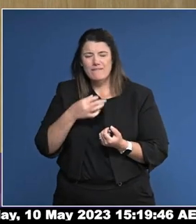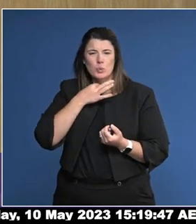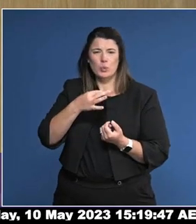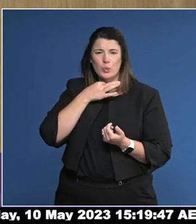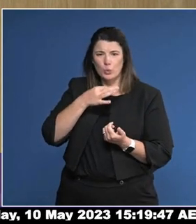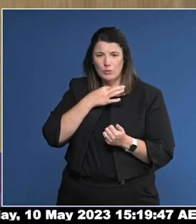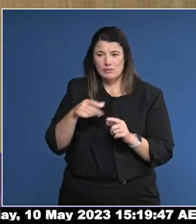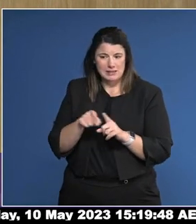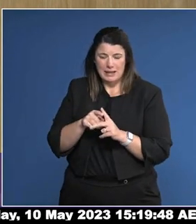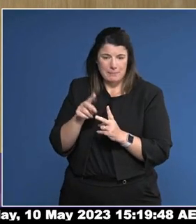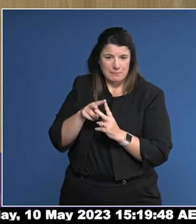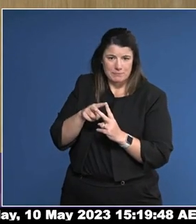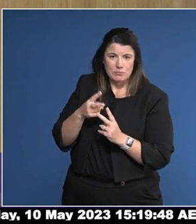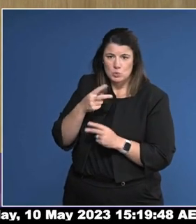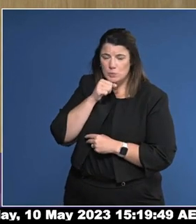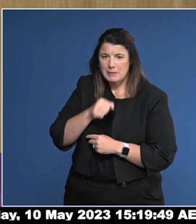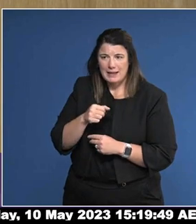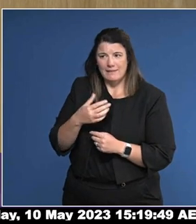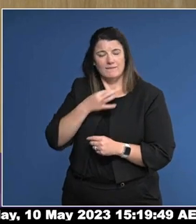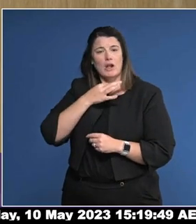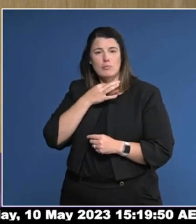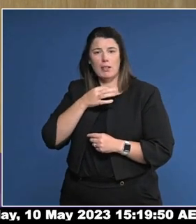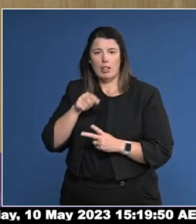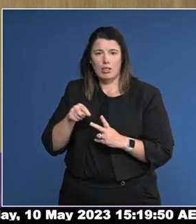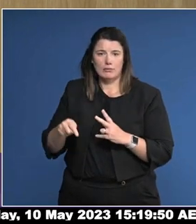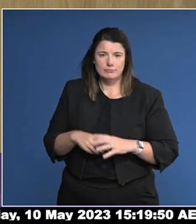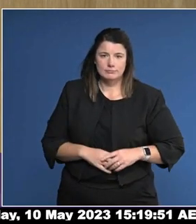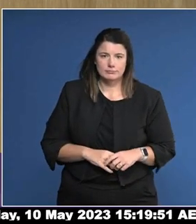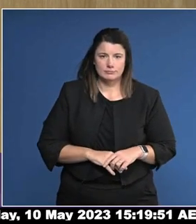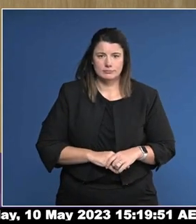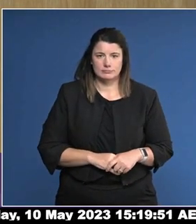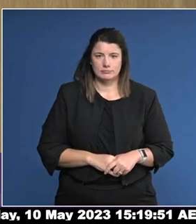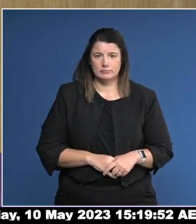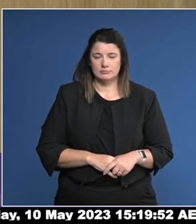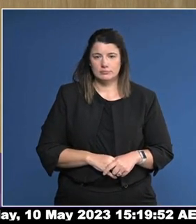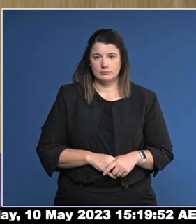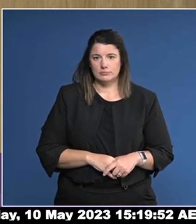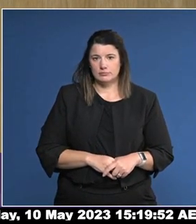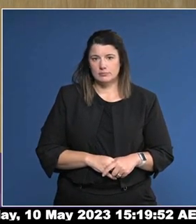two young men. MS MAHONY: And in that regard, given particularly the concession